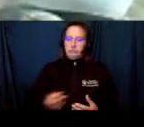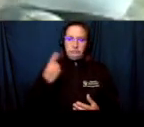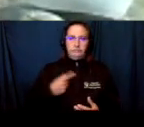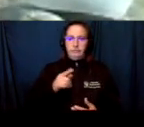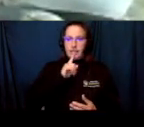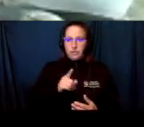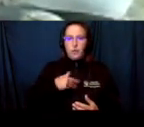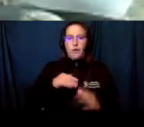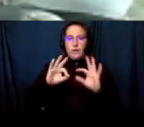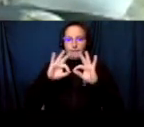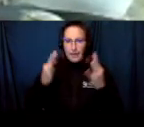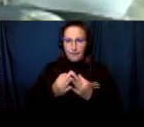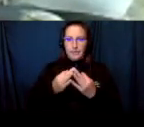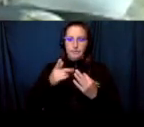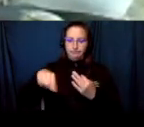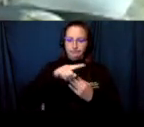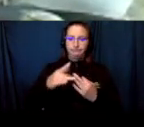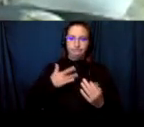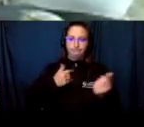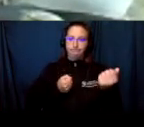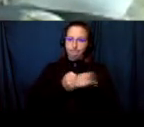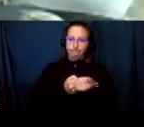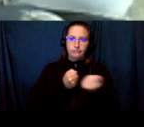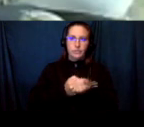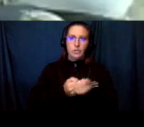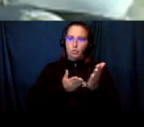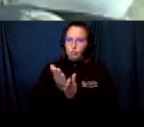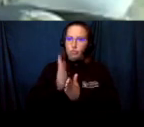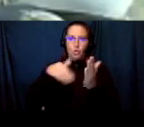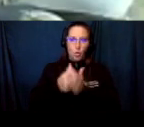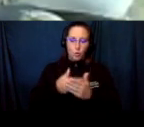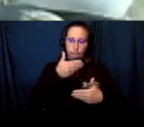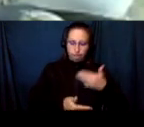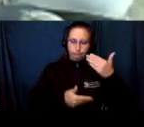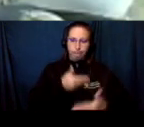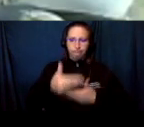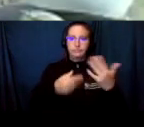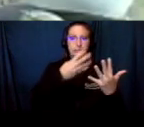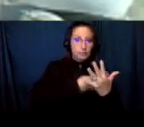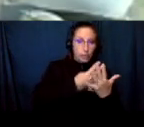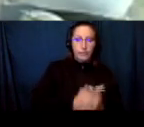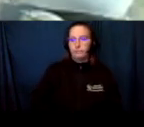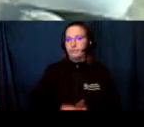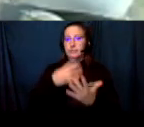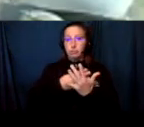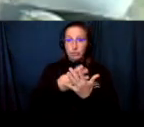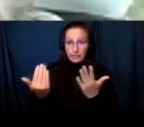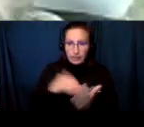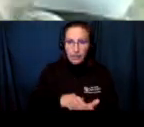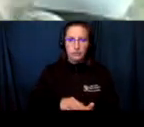have support throughout the process of screening rescreening and most especially after learning